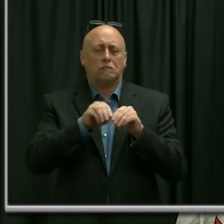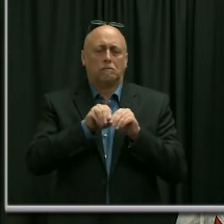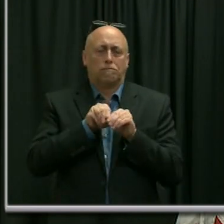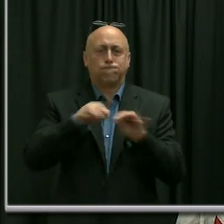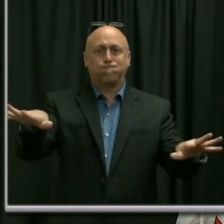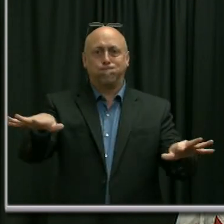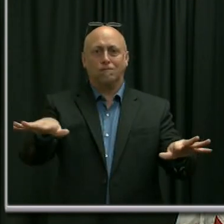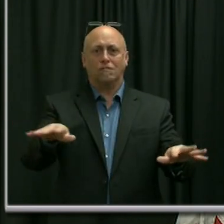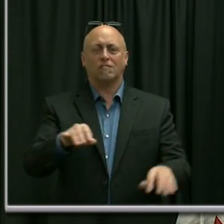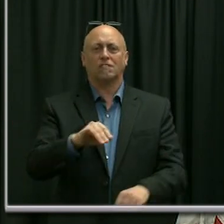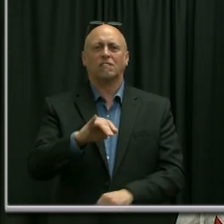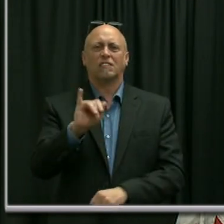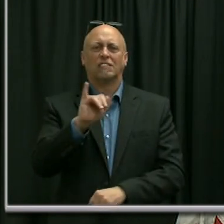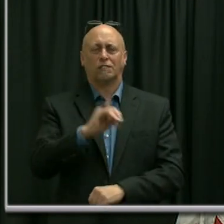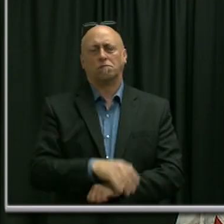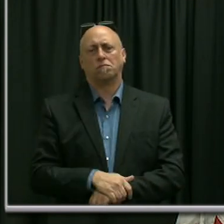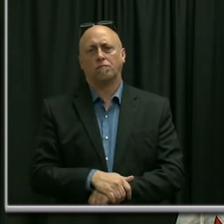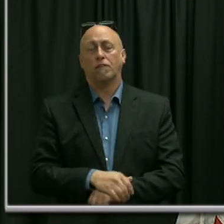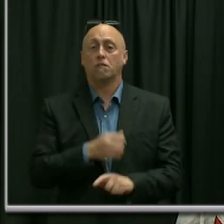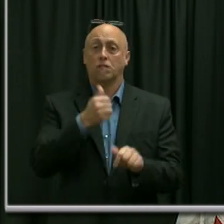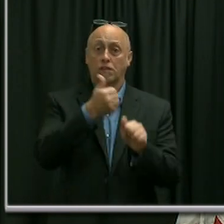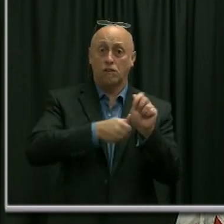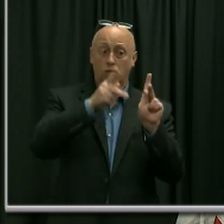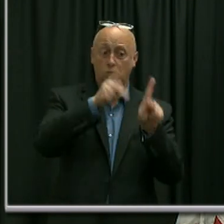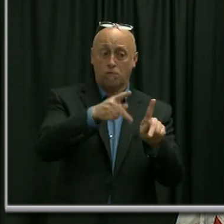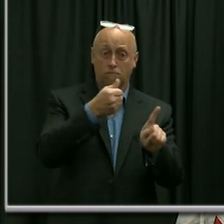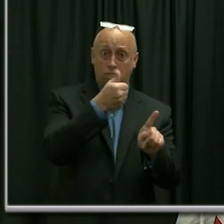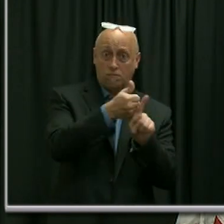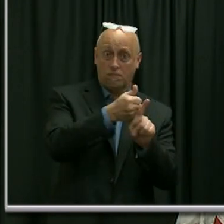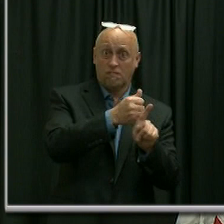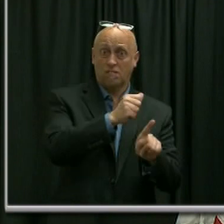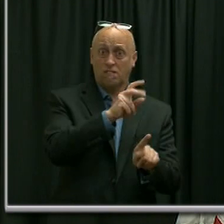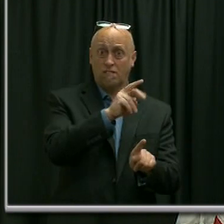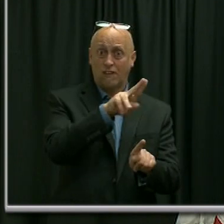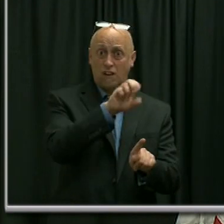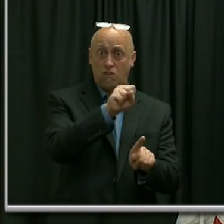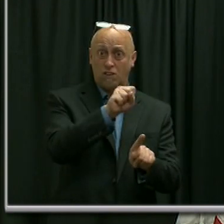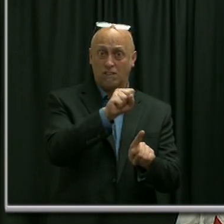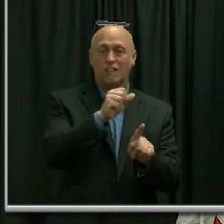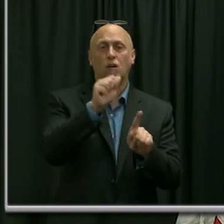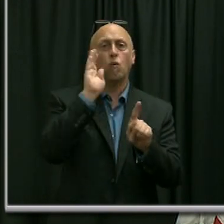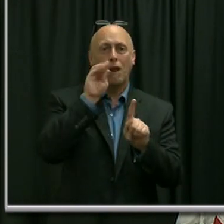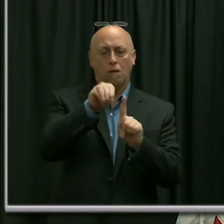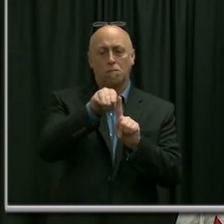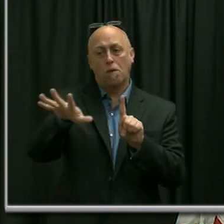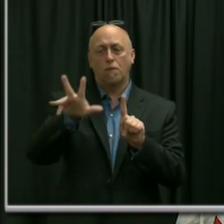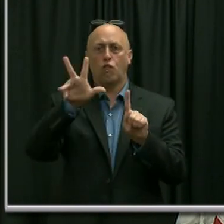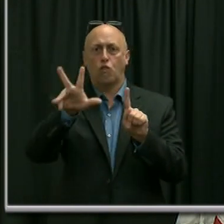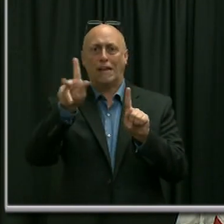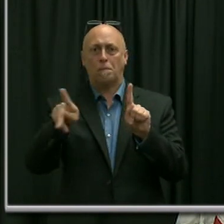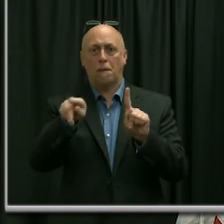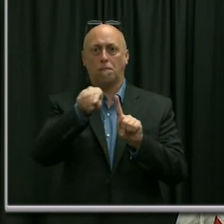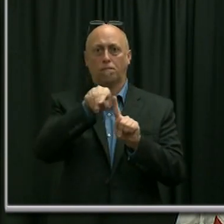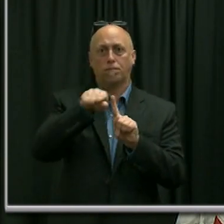HIGH INFECTIVITY RIGHT. THE DATA SHOWS THAT FOR EVERY PERSON WHO IS INFECTED BY THE